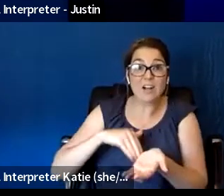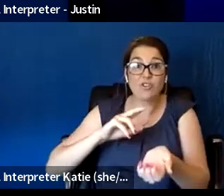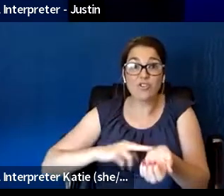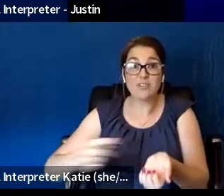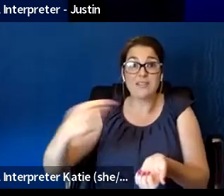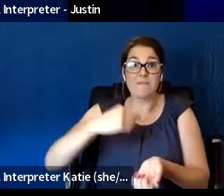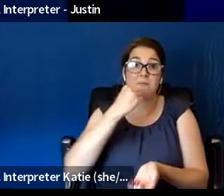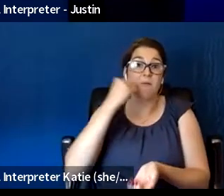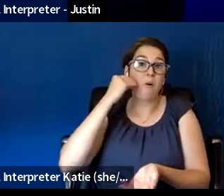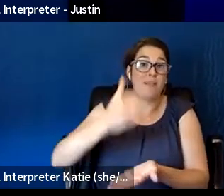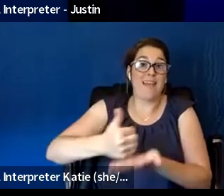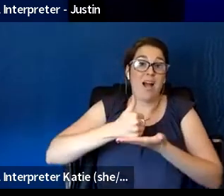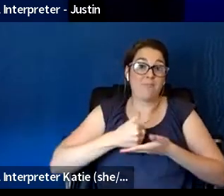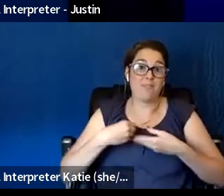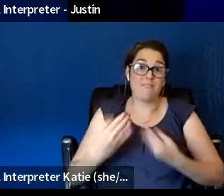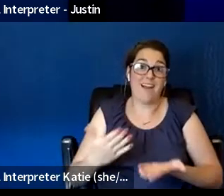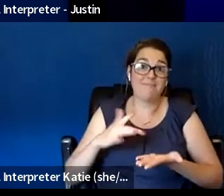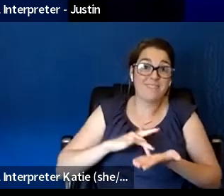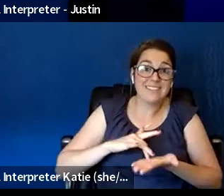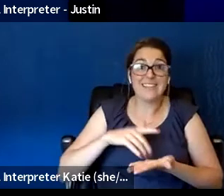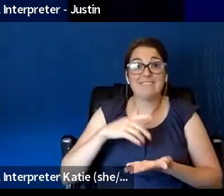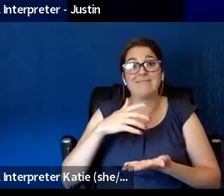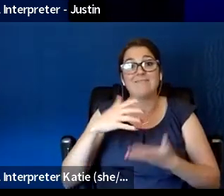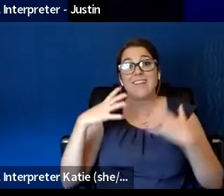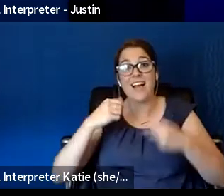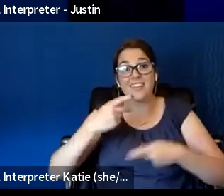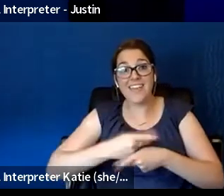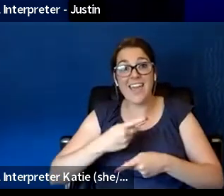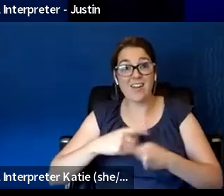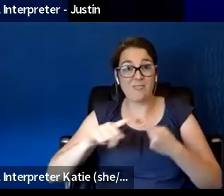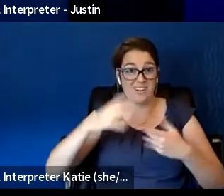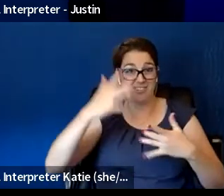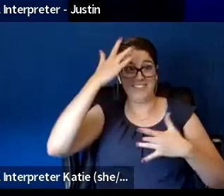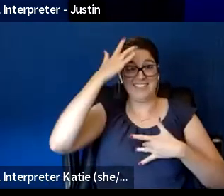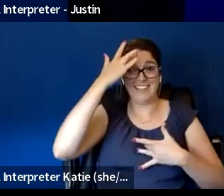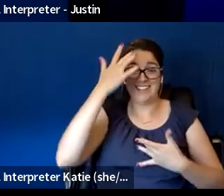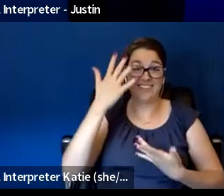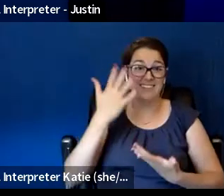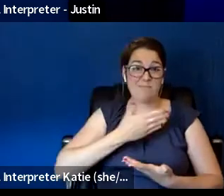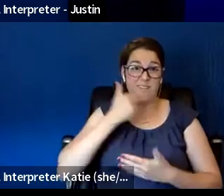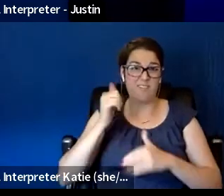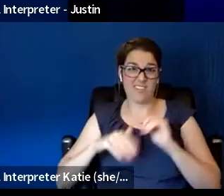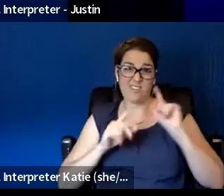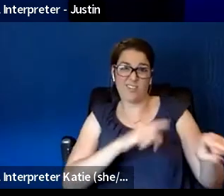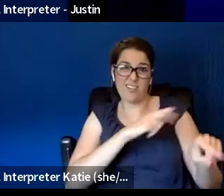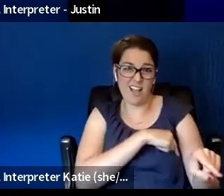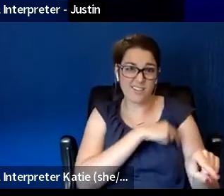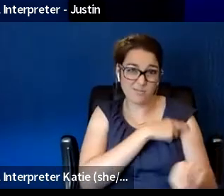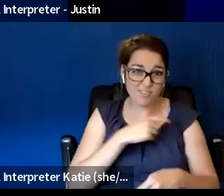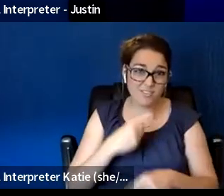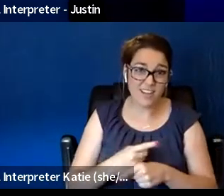So even though we recognize that best care and kind of best practices of care, to a certain extent,